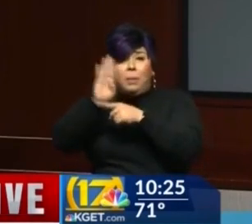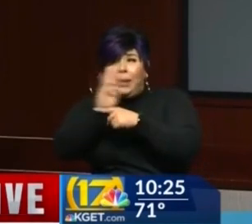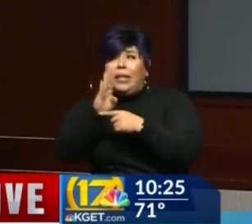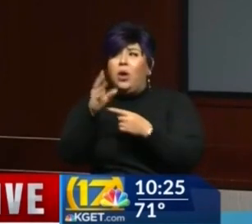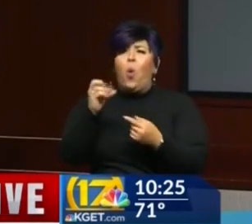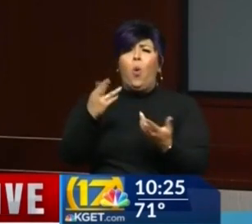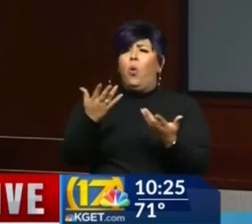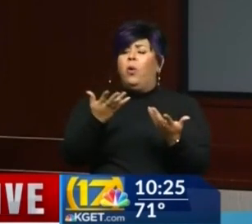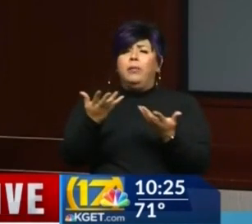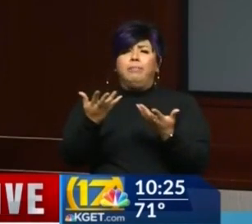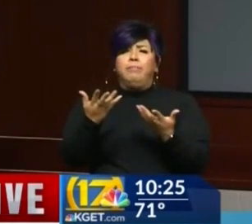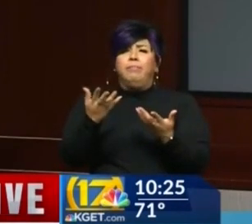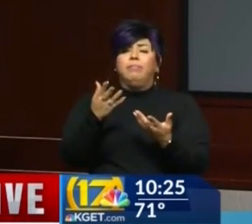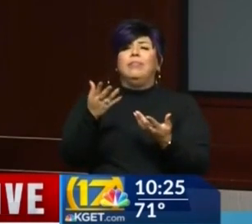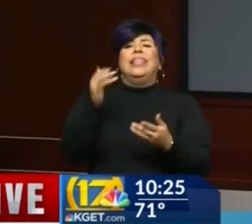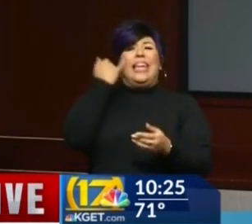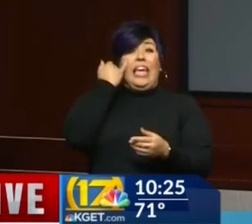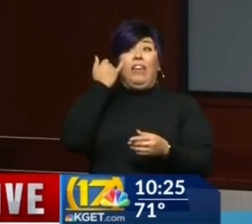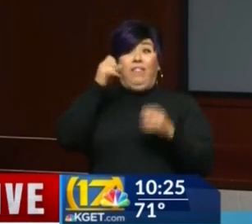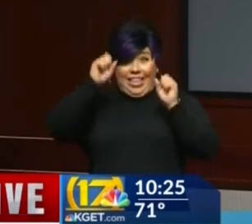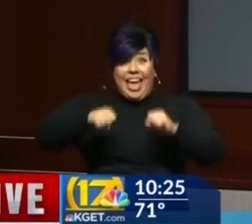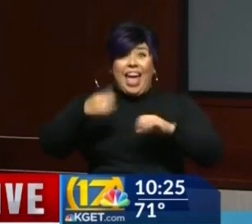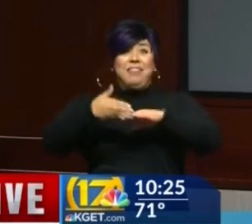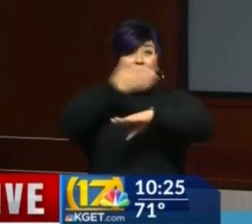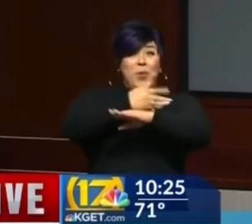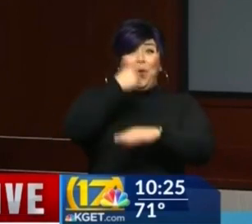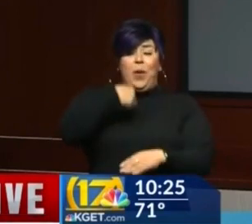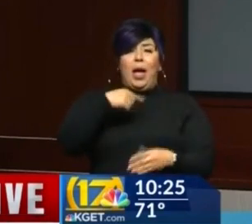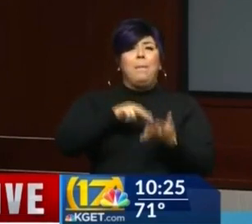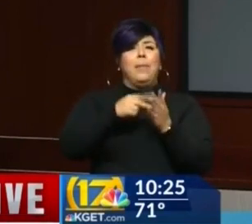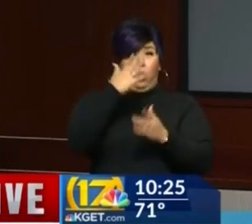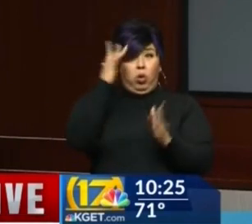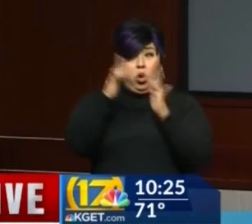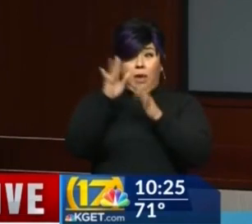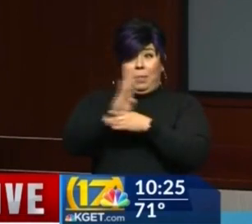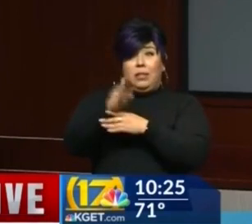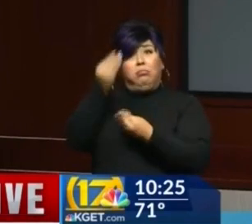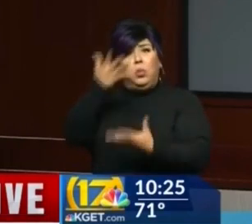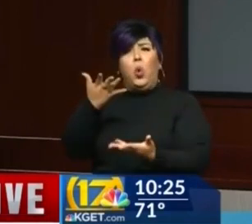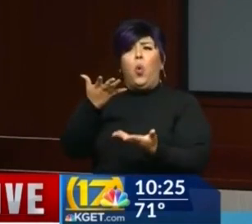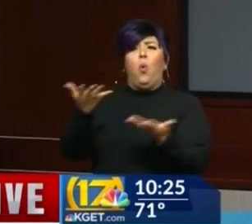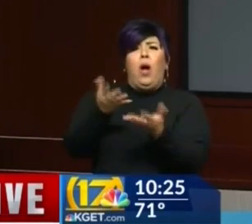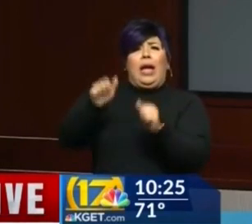QUESTION TODAY IS ABOUT WITH US ON THE VERGE OF MOVING INTO THE RED TIER I AM WONDERING IF THE COUNTIES DOING OUTREACH TO BUSINESSES AND CHURCHES AND